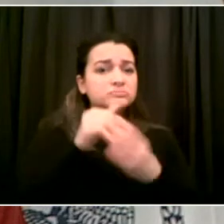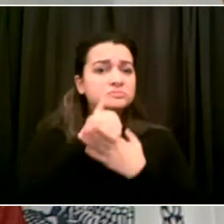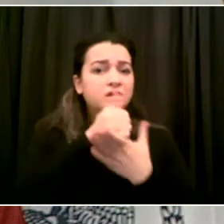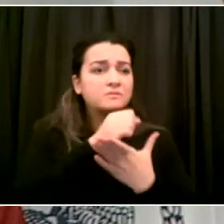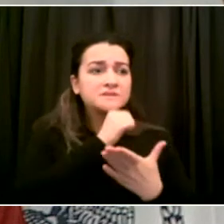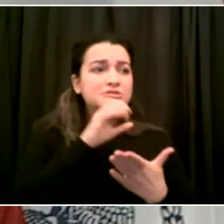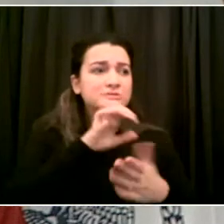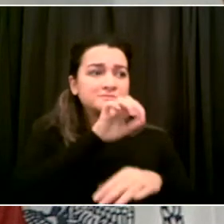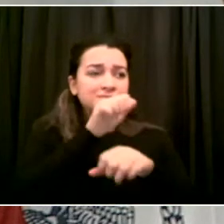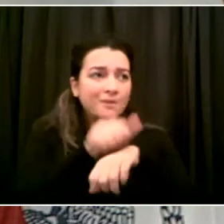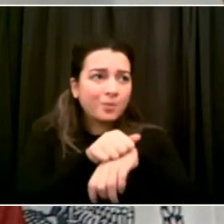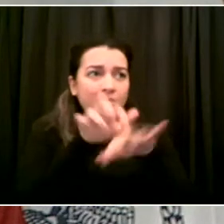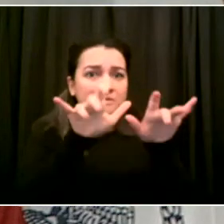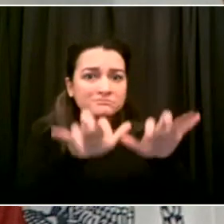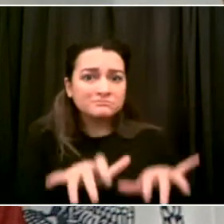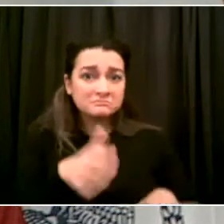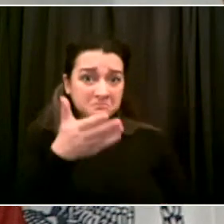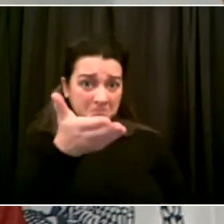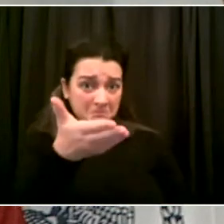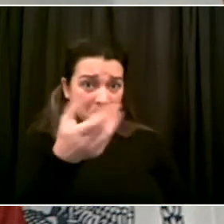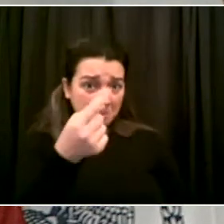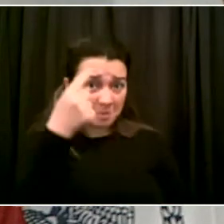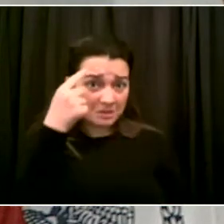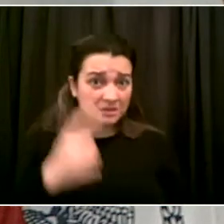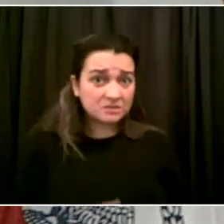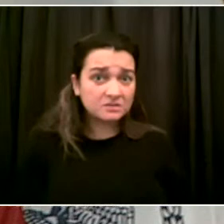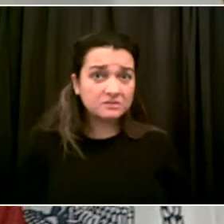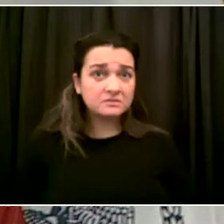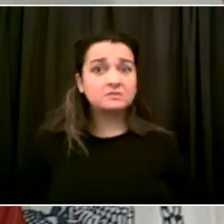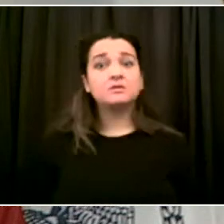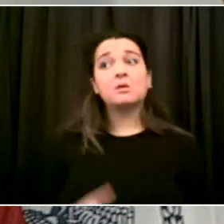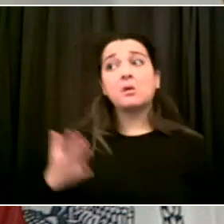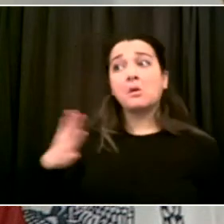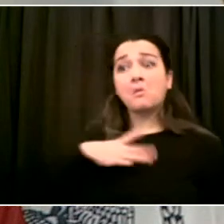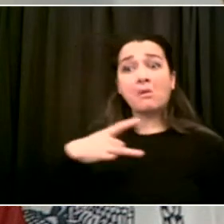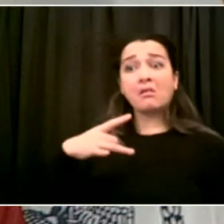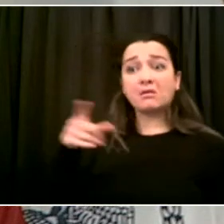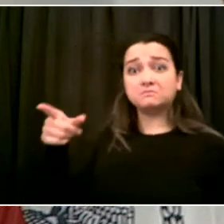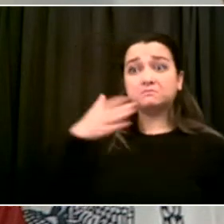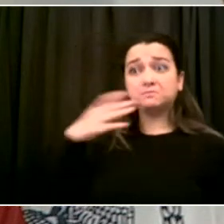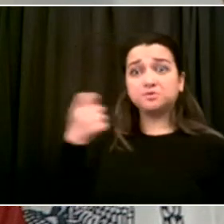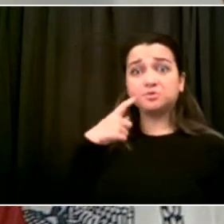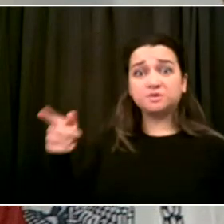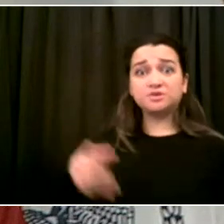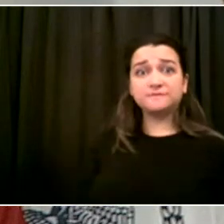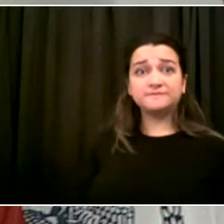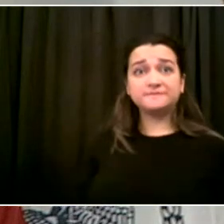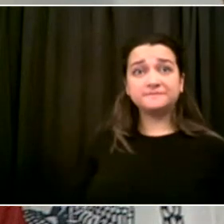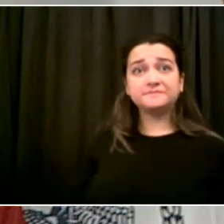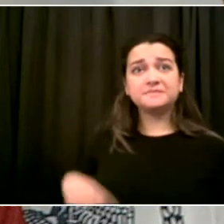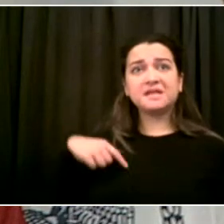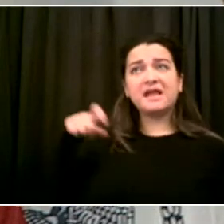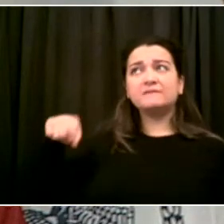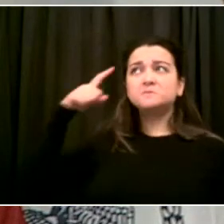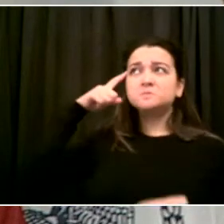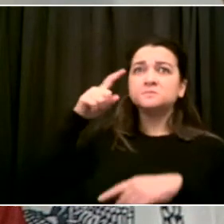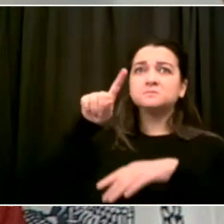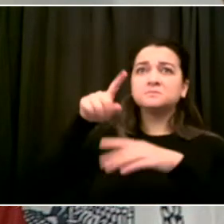I THINK THAT'S A GREAT QUESTION HOW WE CAN CONTINUE TO